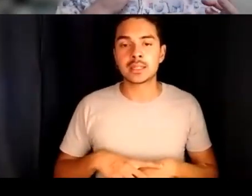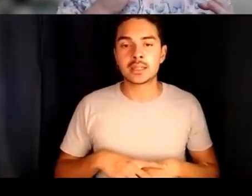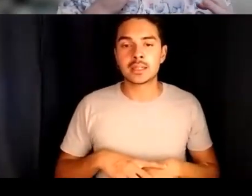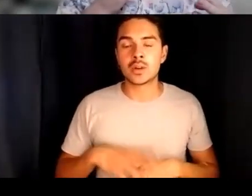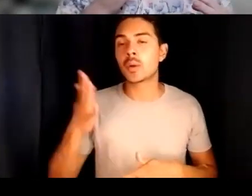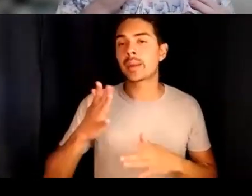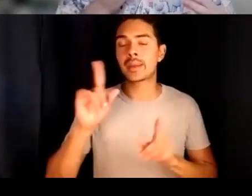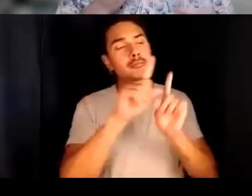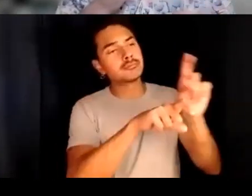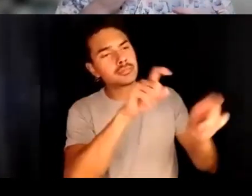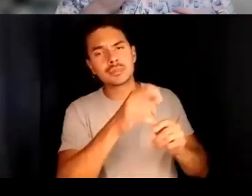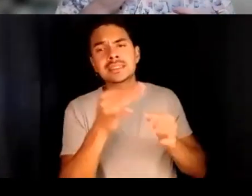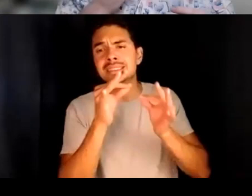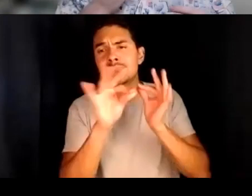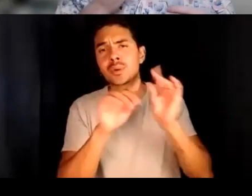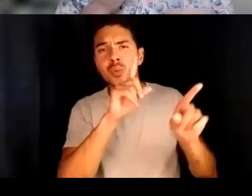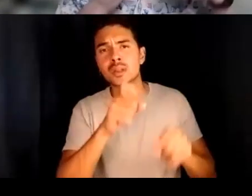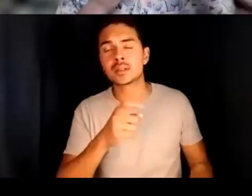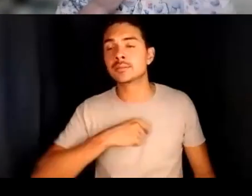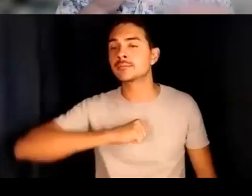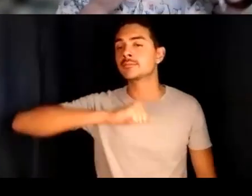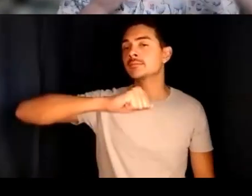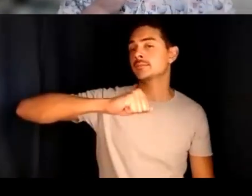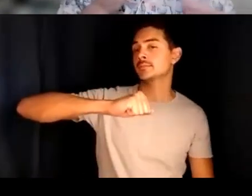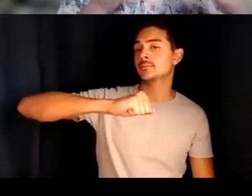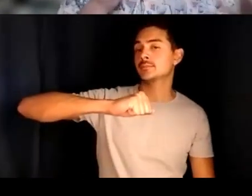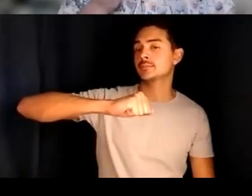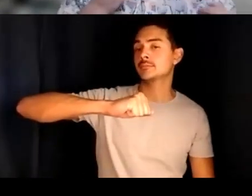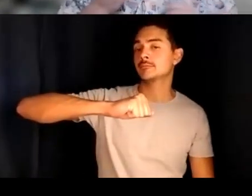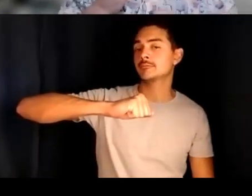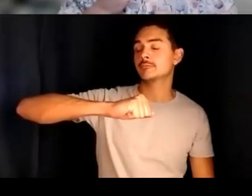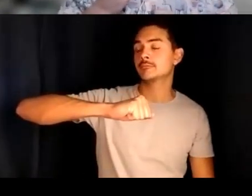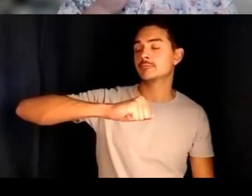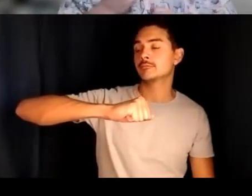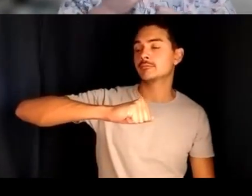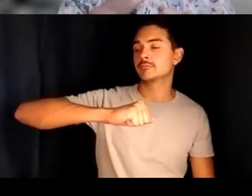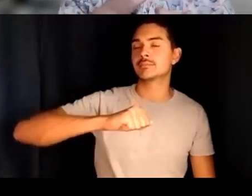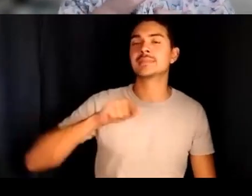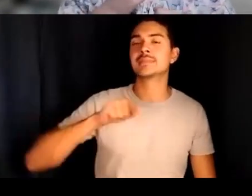Somebody might, you know, have a hard time assuming good intent from others.